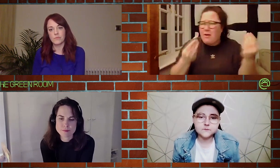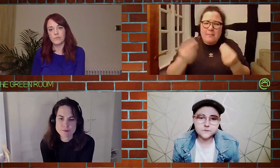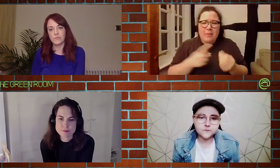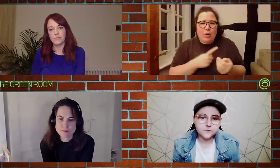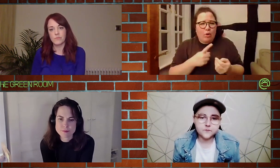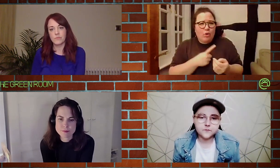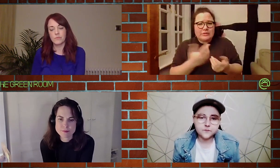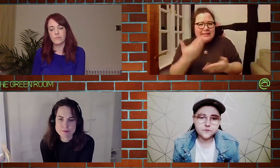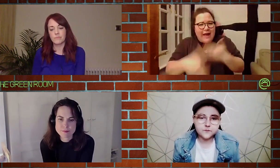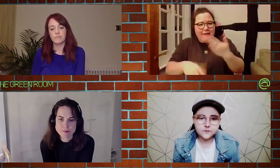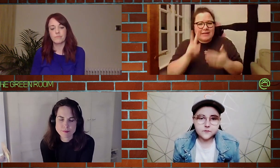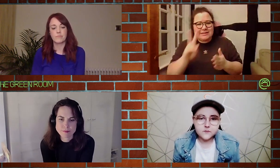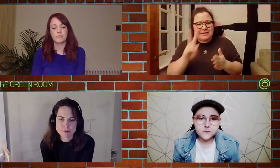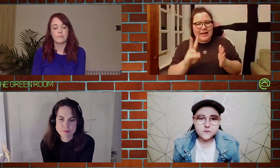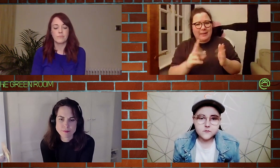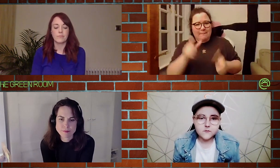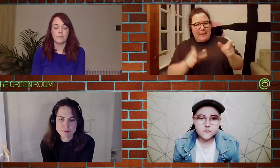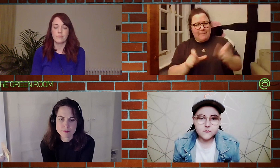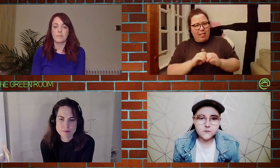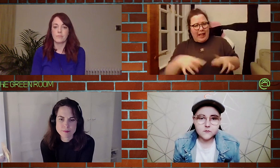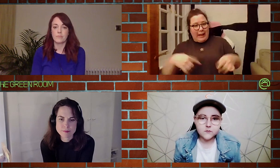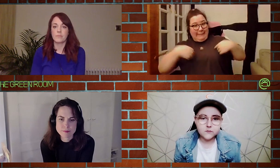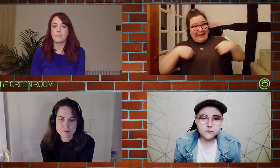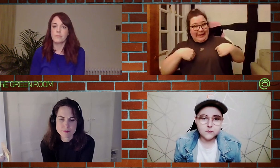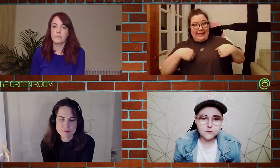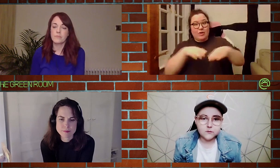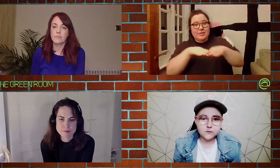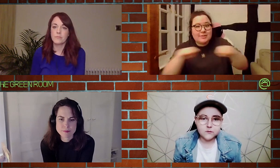should I become an actor? Should I become a performer? I've never seen people that